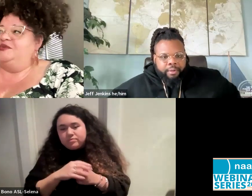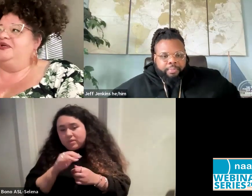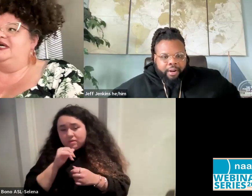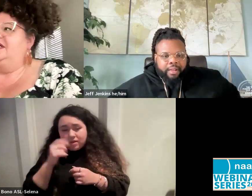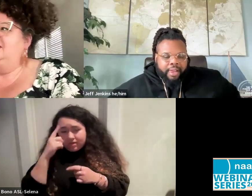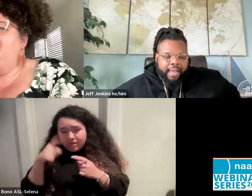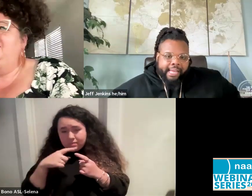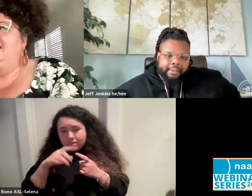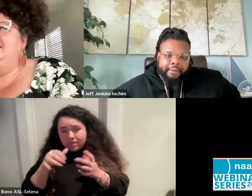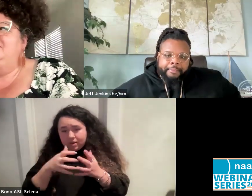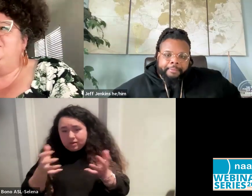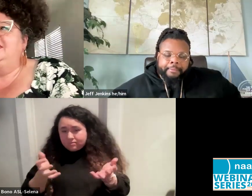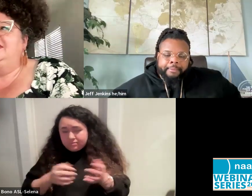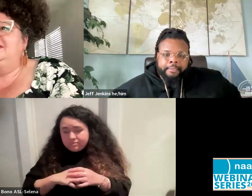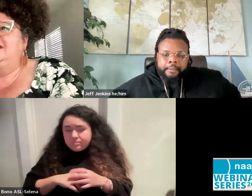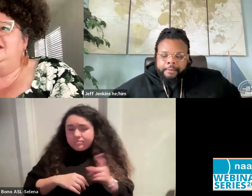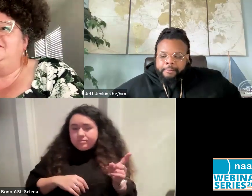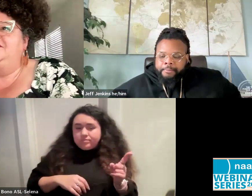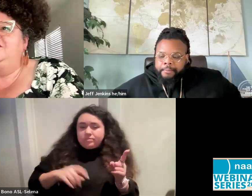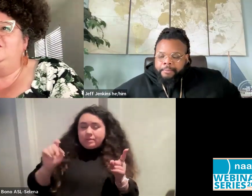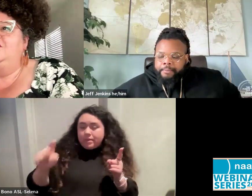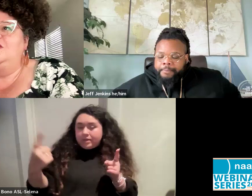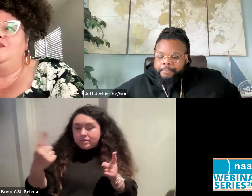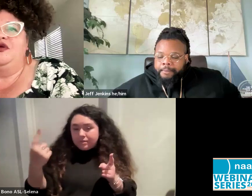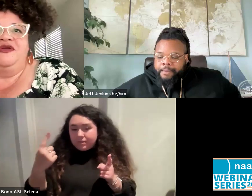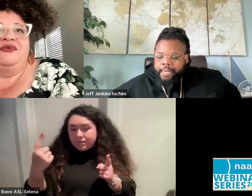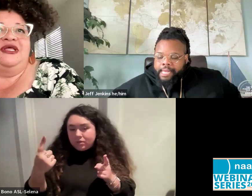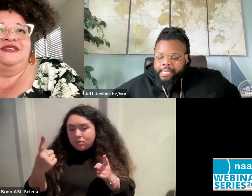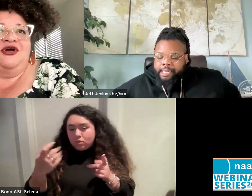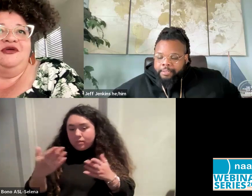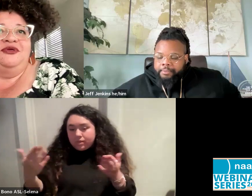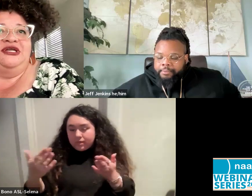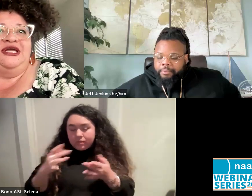So I'm going to ask you one one more thing related to our community,